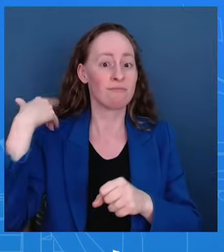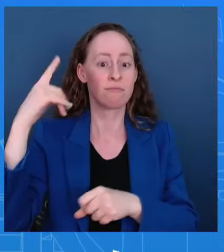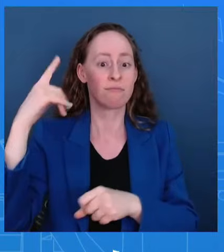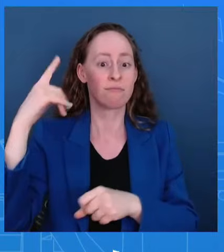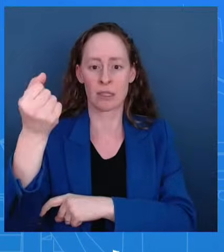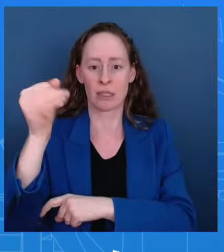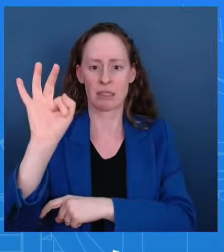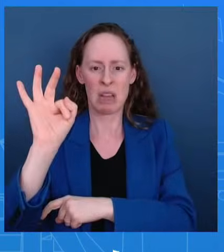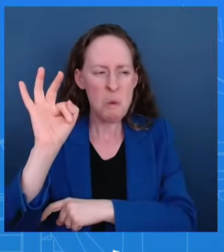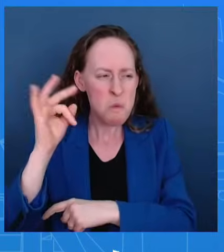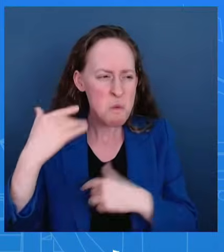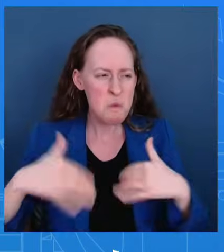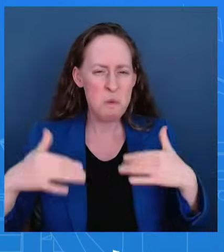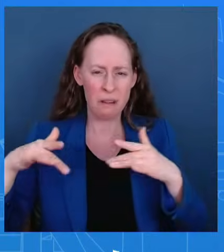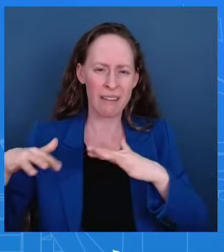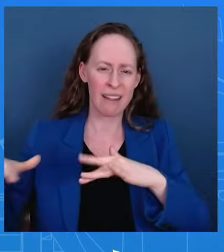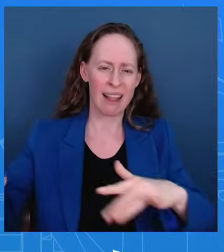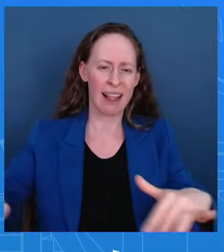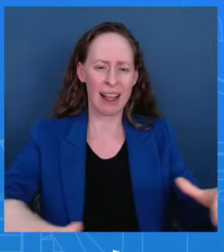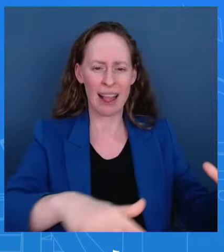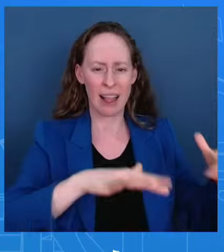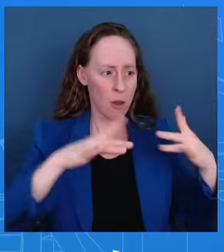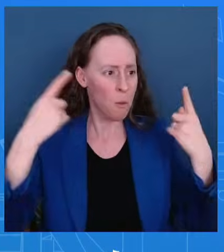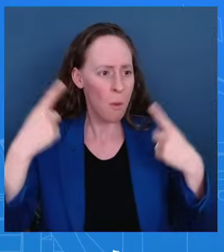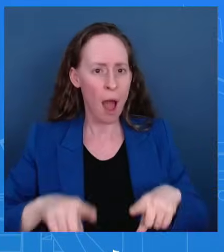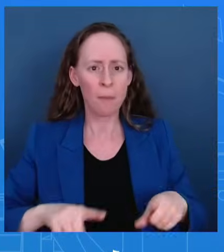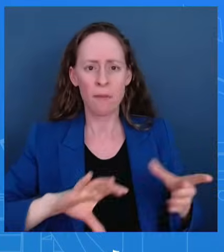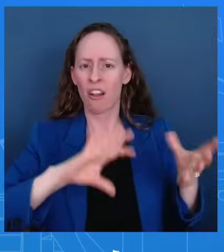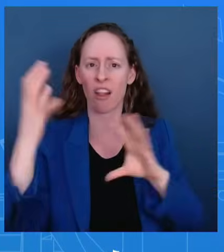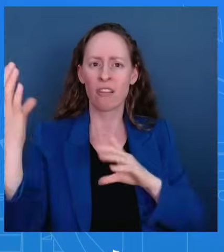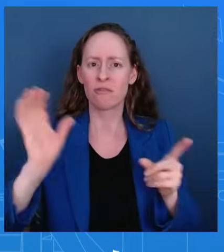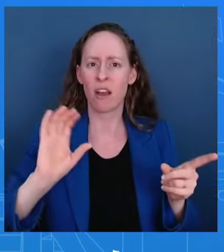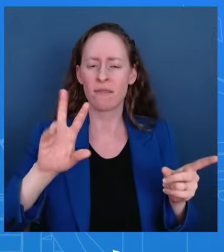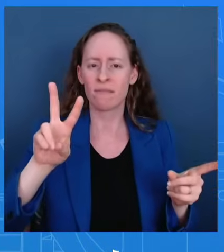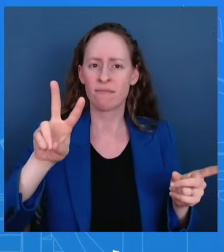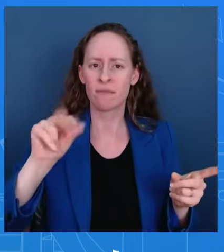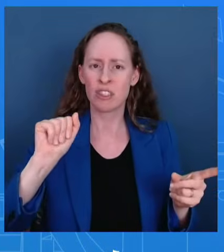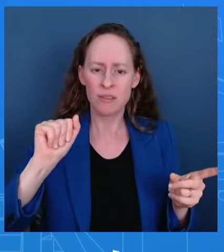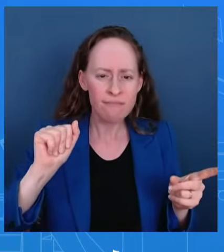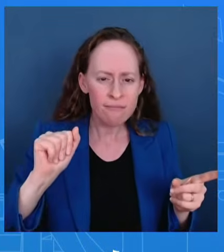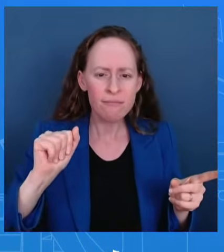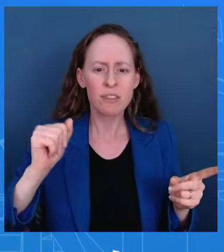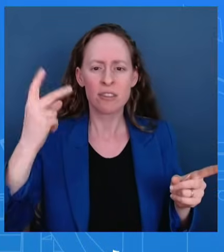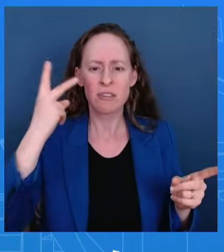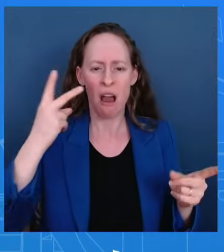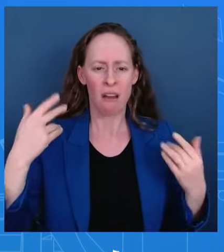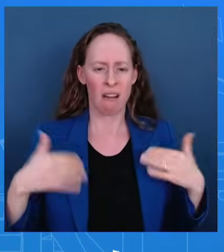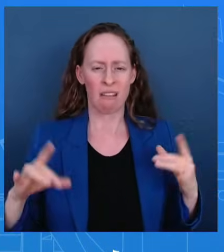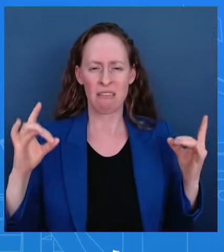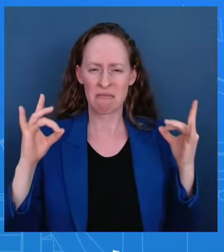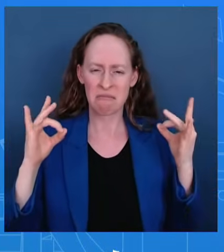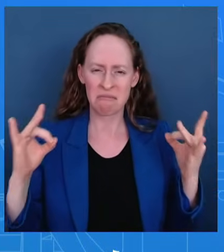in Charlottesville and what he saw there -- the vile, the -- the hatred -- and it was concerning to him.